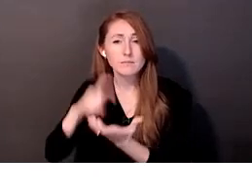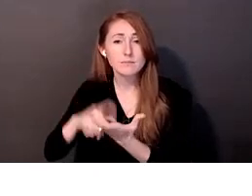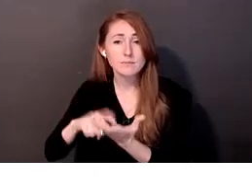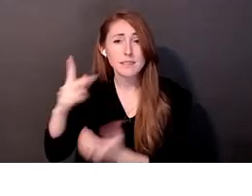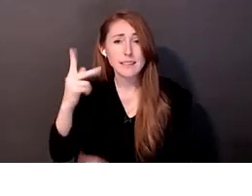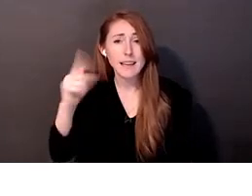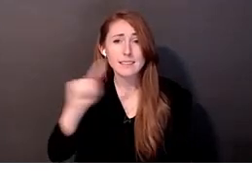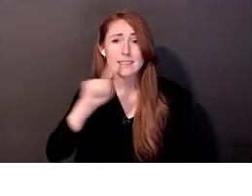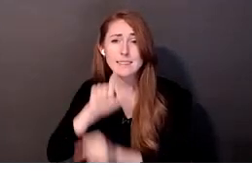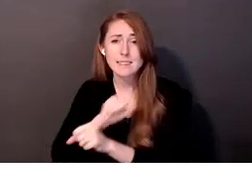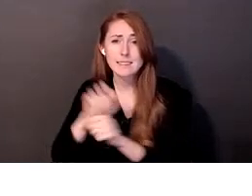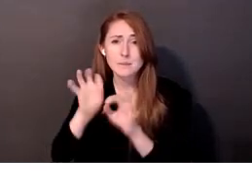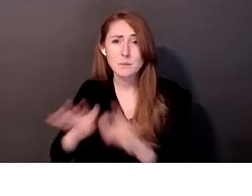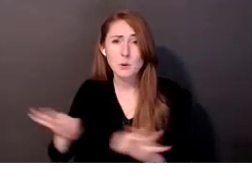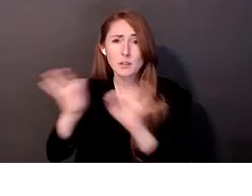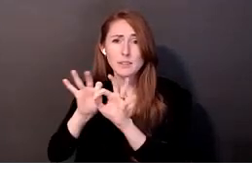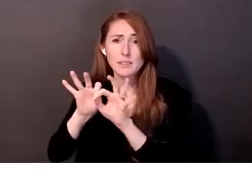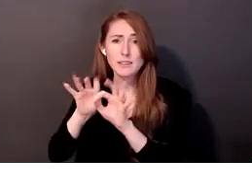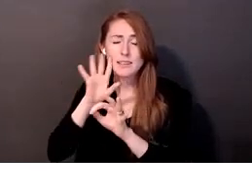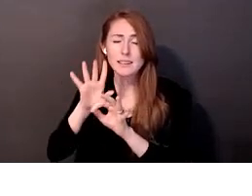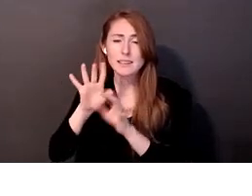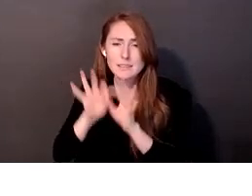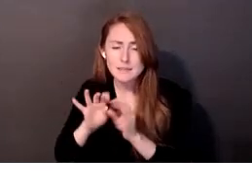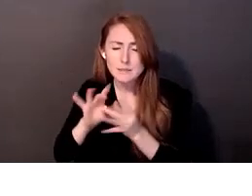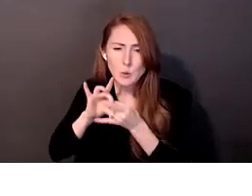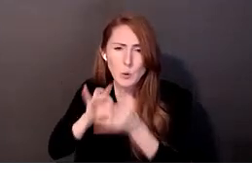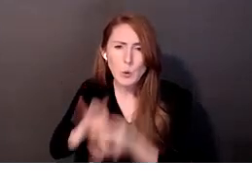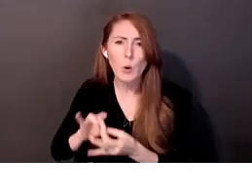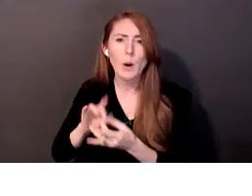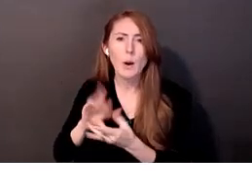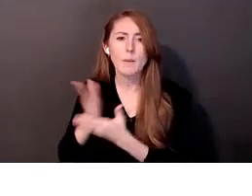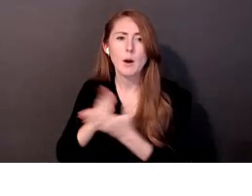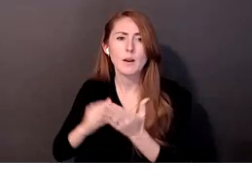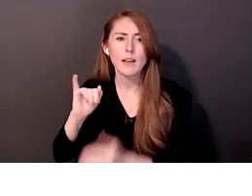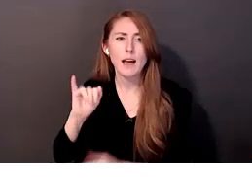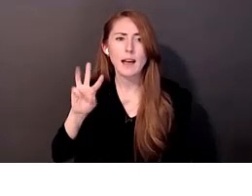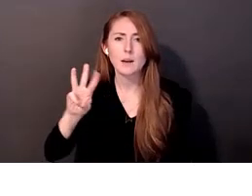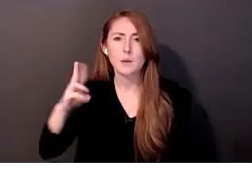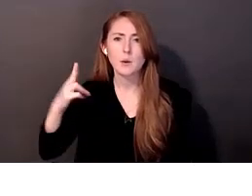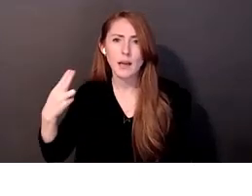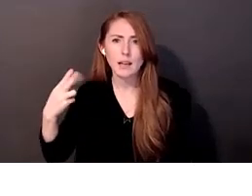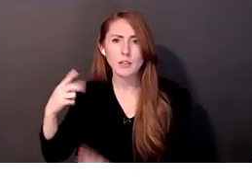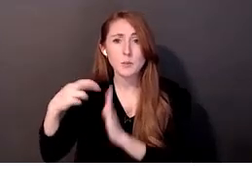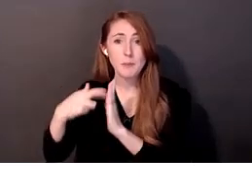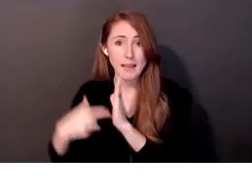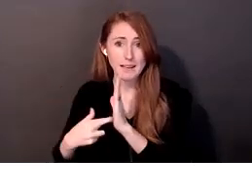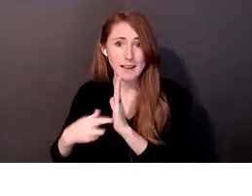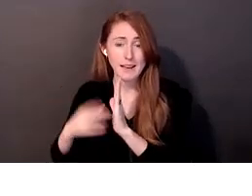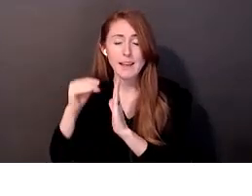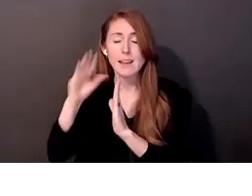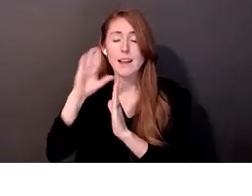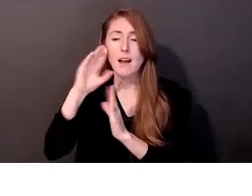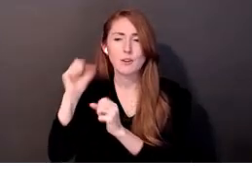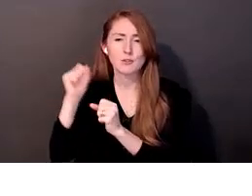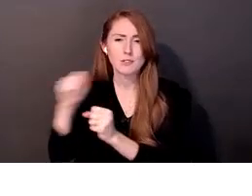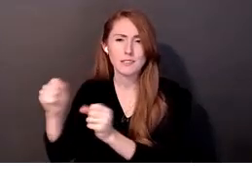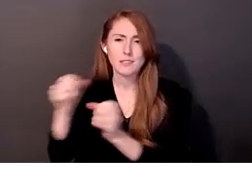It is a core part of the IWH mandate and our strategic plan, and there are dedicated resources for KTE planning